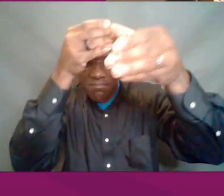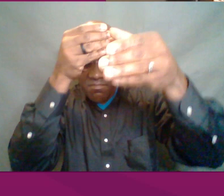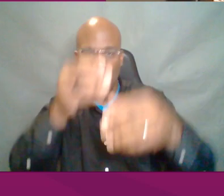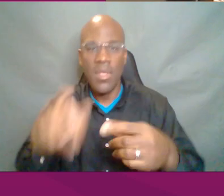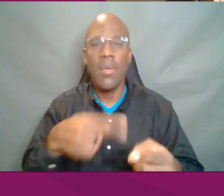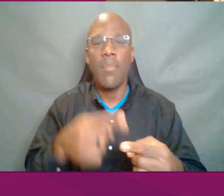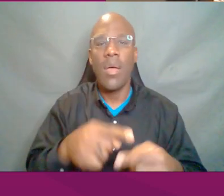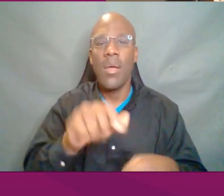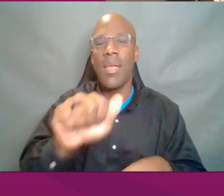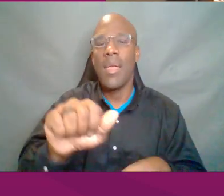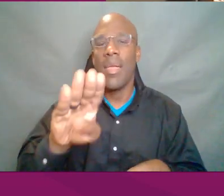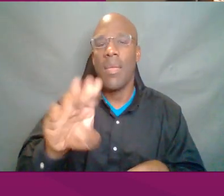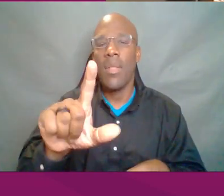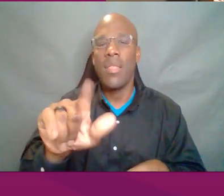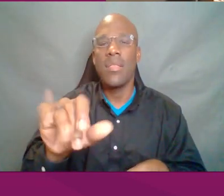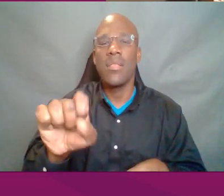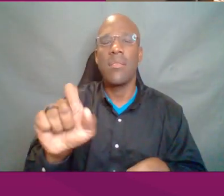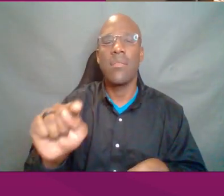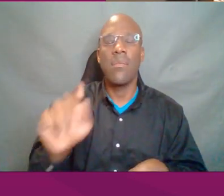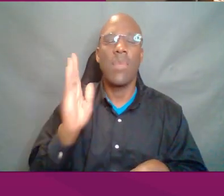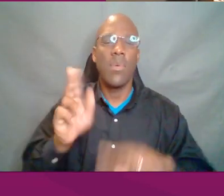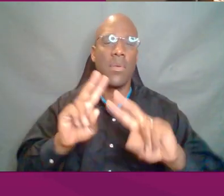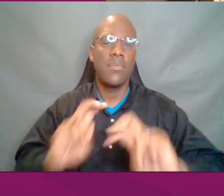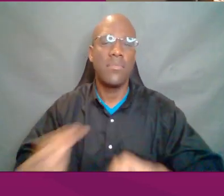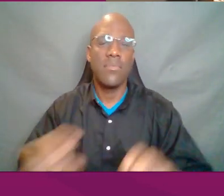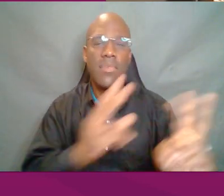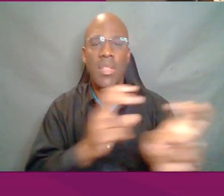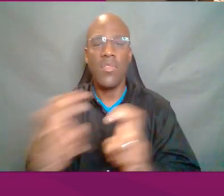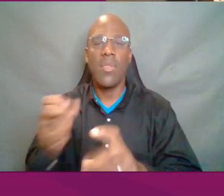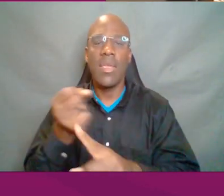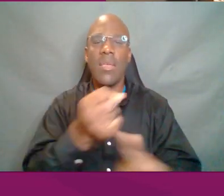We will be analyzing some of the issues that impact disabled people on a